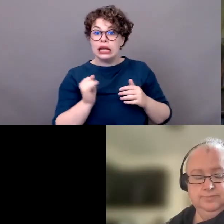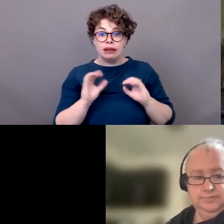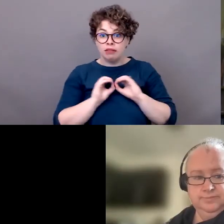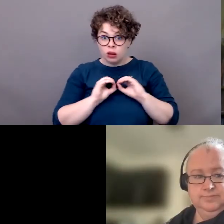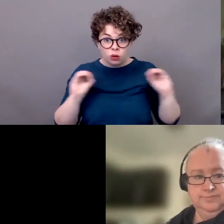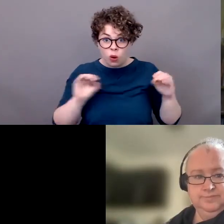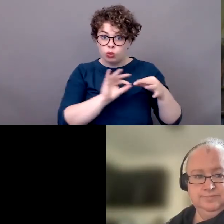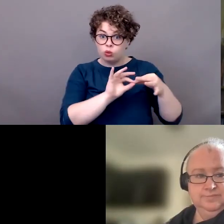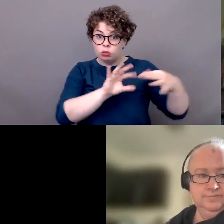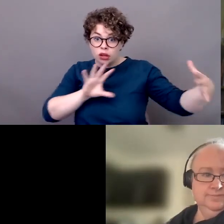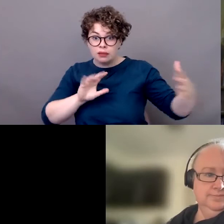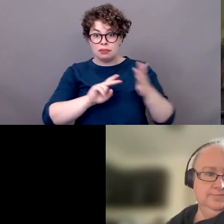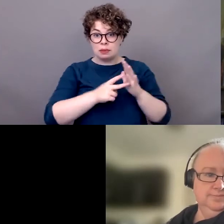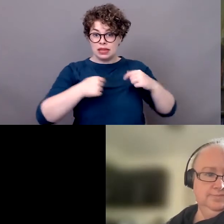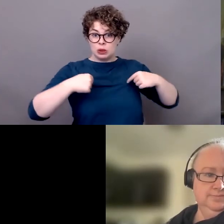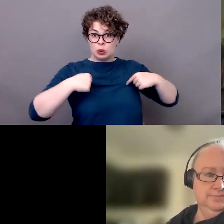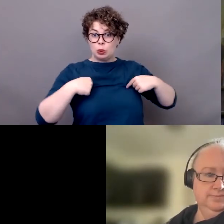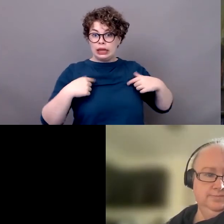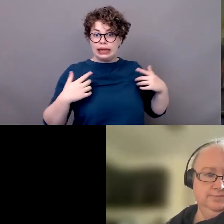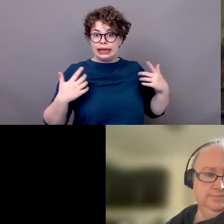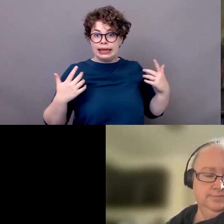cannot be really accountable to affected populations